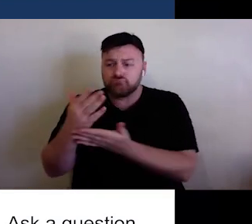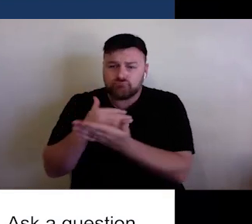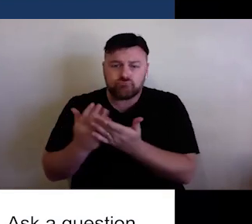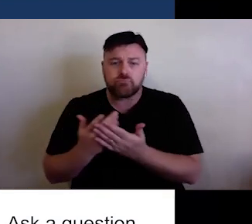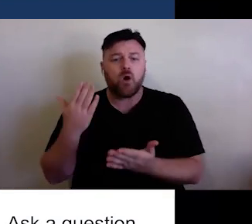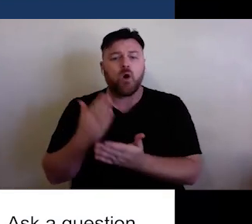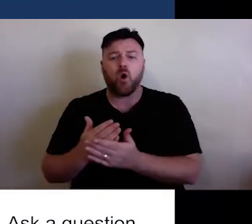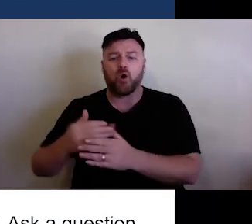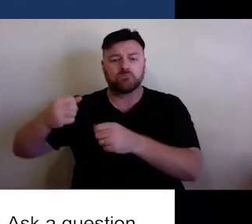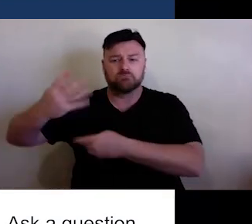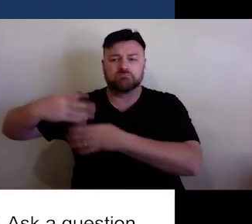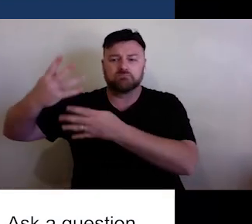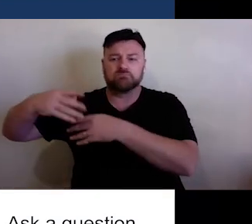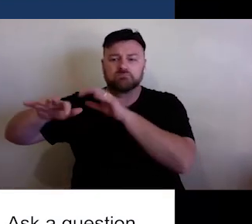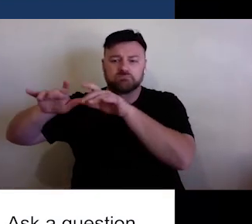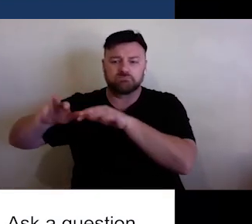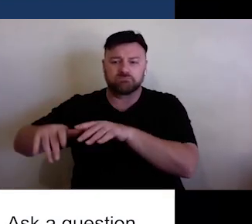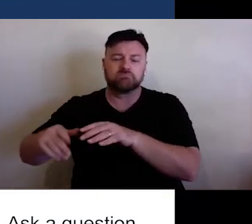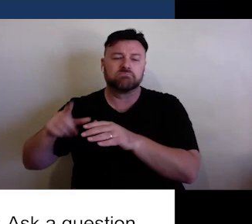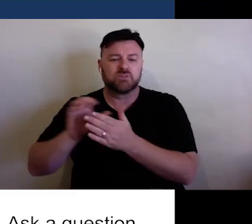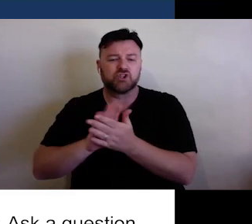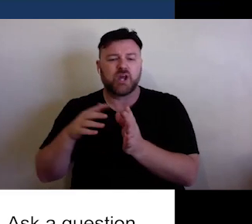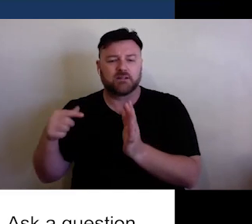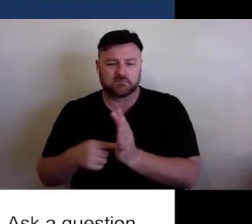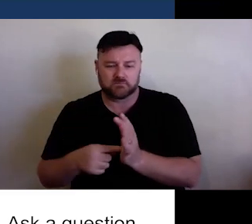relates to today's topic. If a question comes to mind during